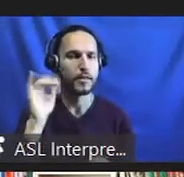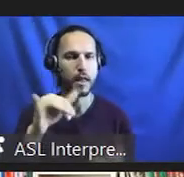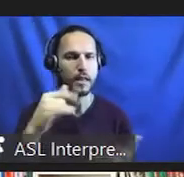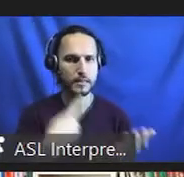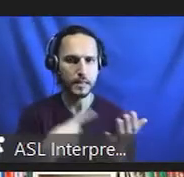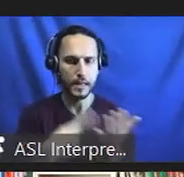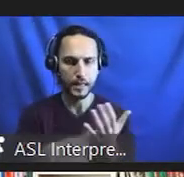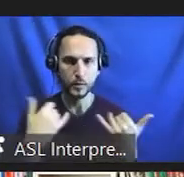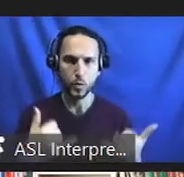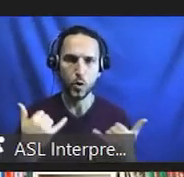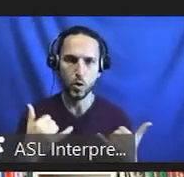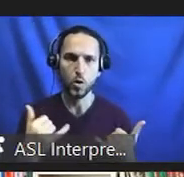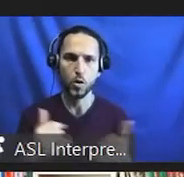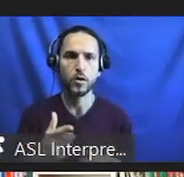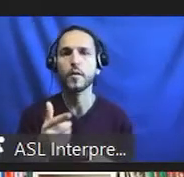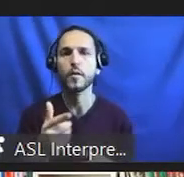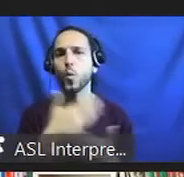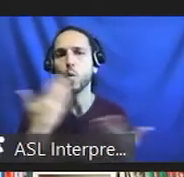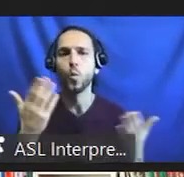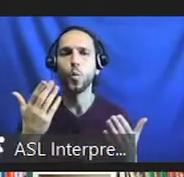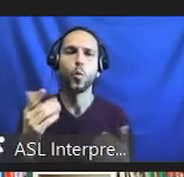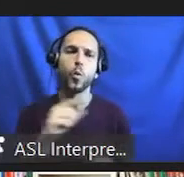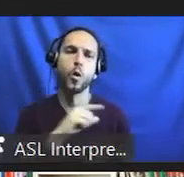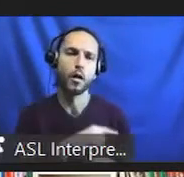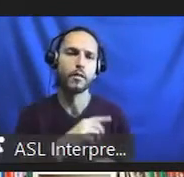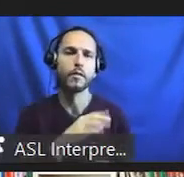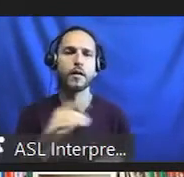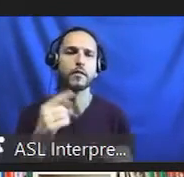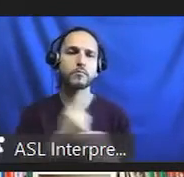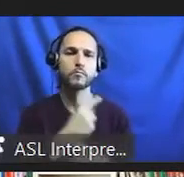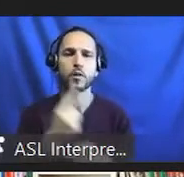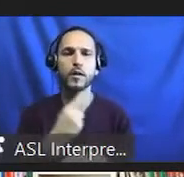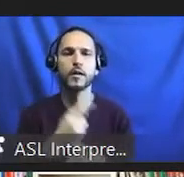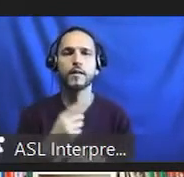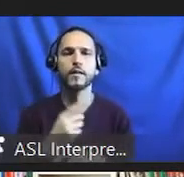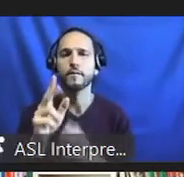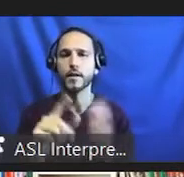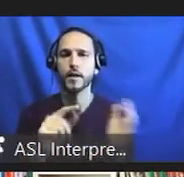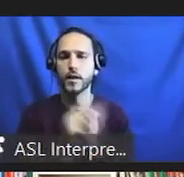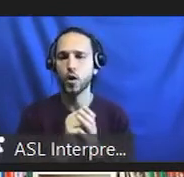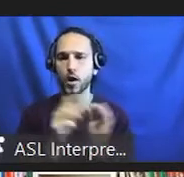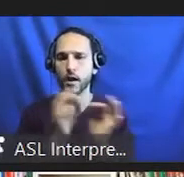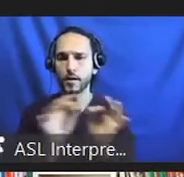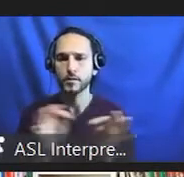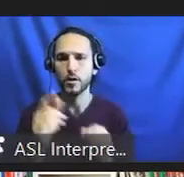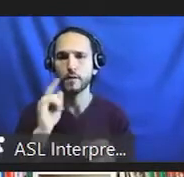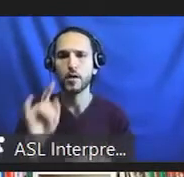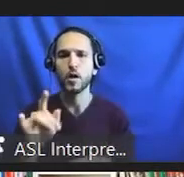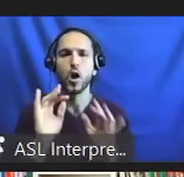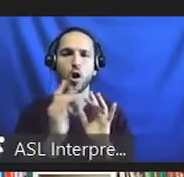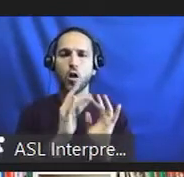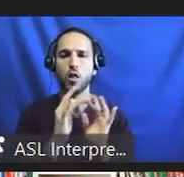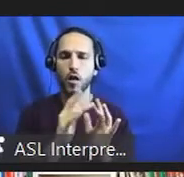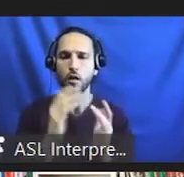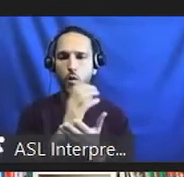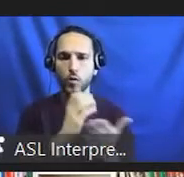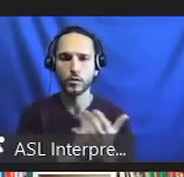for the lack of quality and comprehensive video captioning in their online courses, the acronym there,